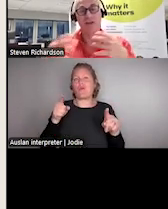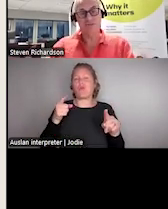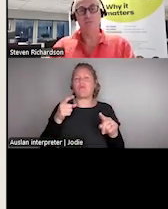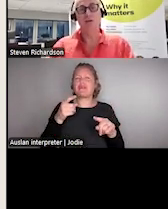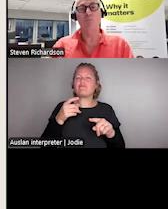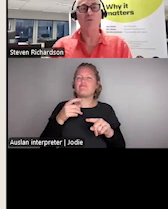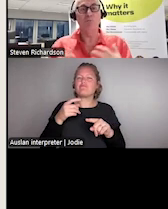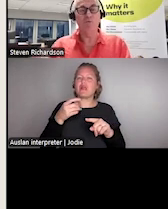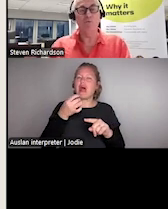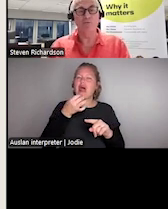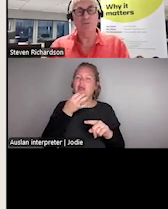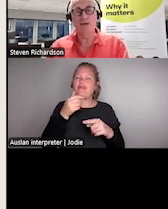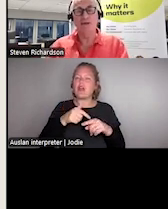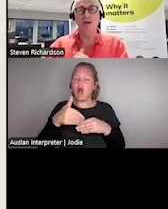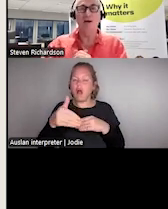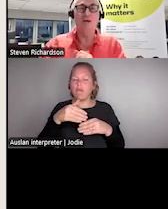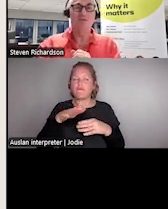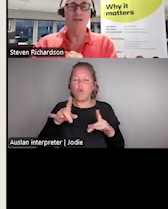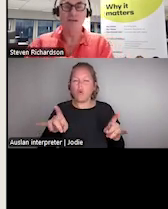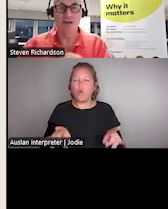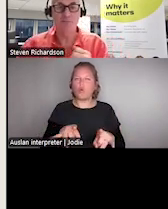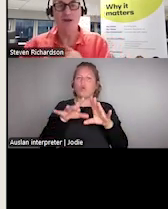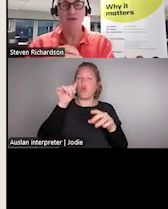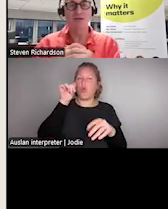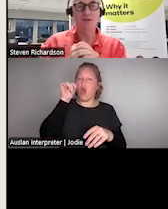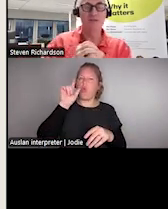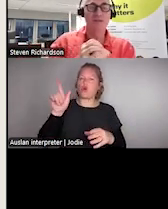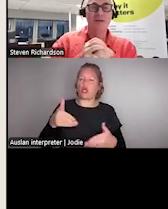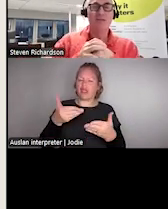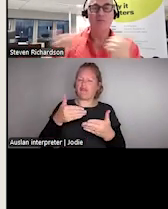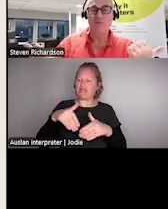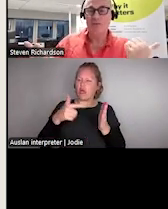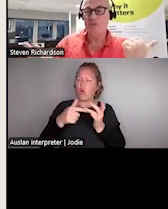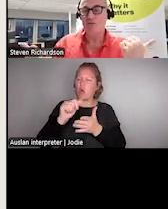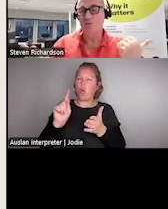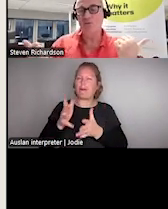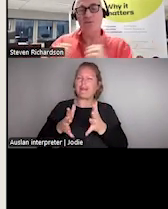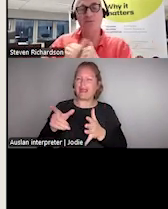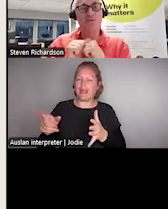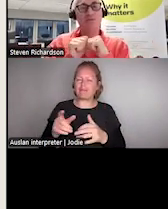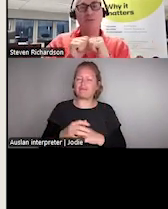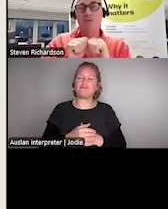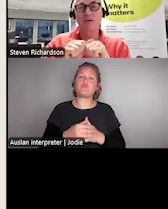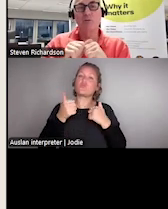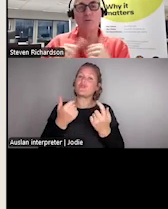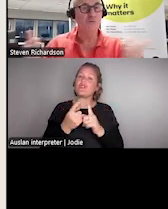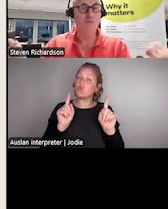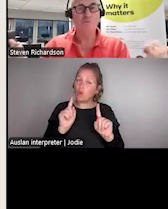heads around what the campaign is not The great thing is it will be all sorts of